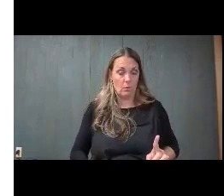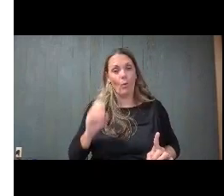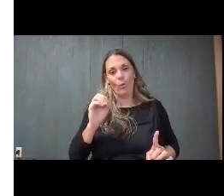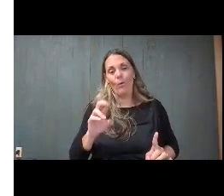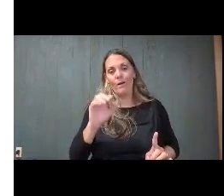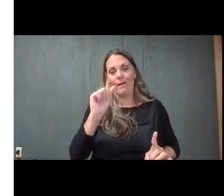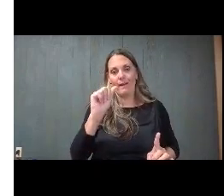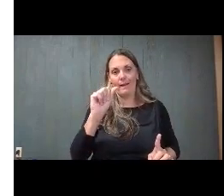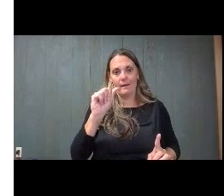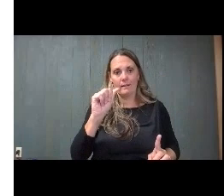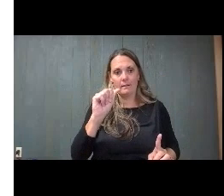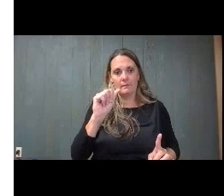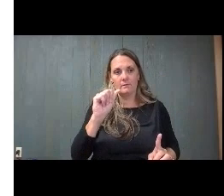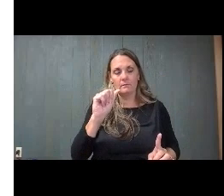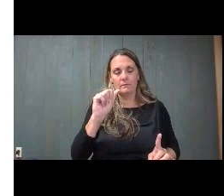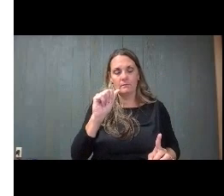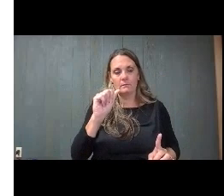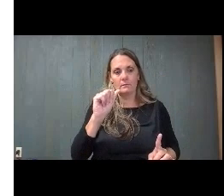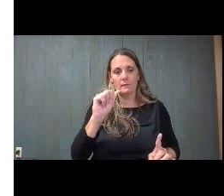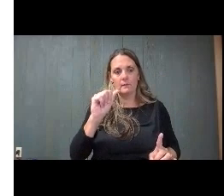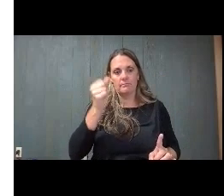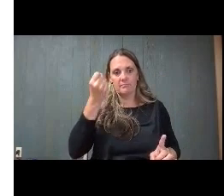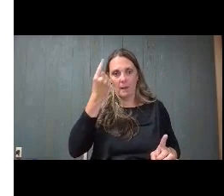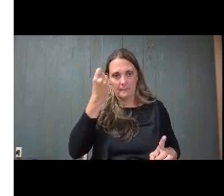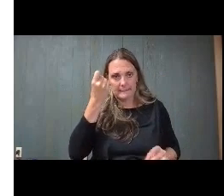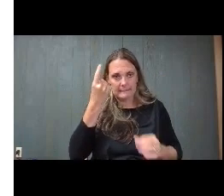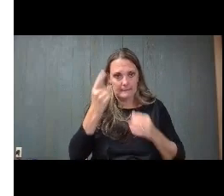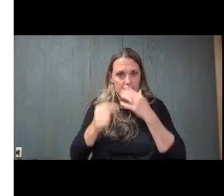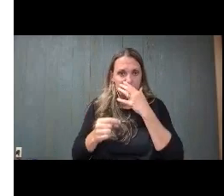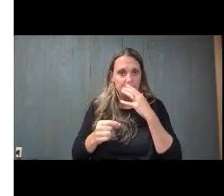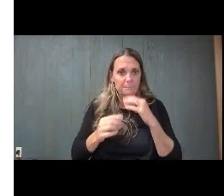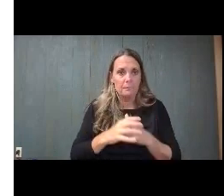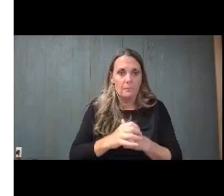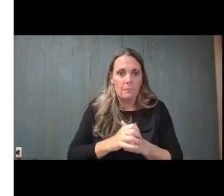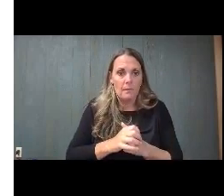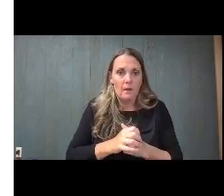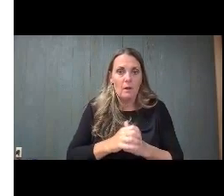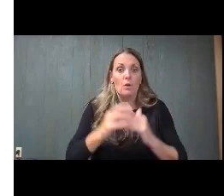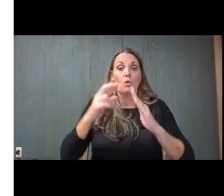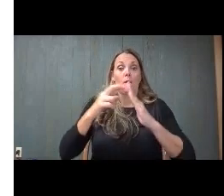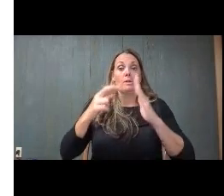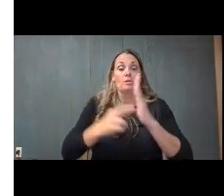Competencies, or registration fees for training carried out